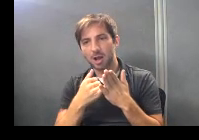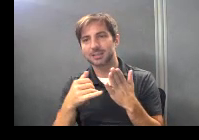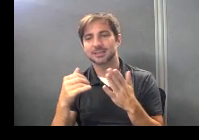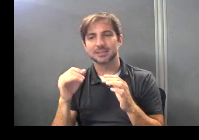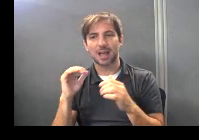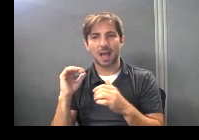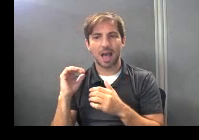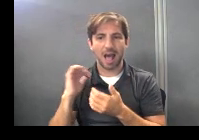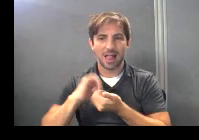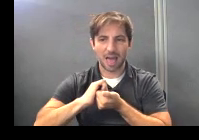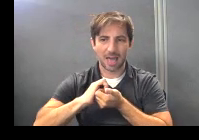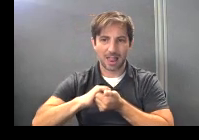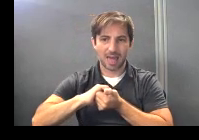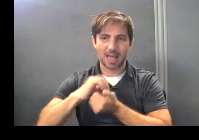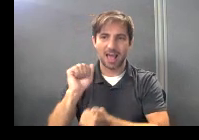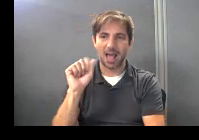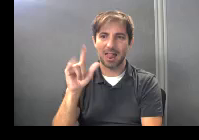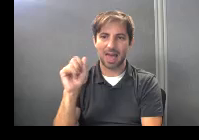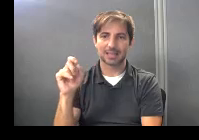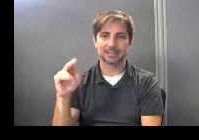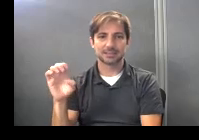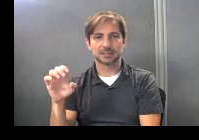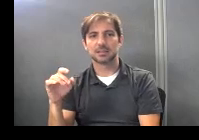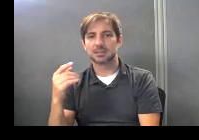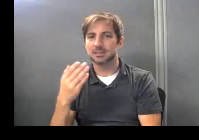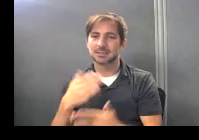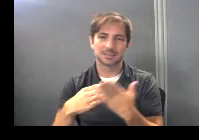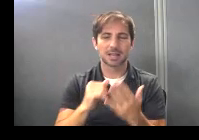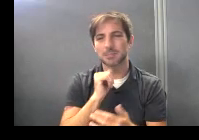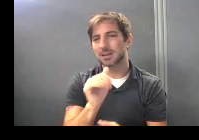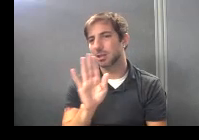DISABILITY ART ORGANIZATIONS. THESE ARE NOT IN THE AREA, BUT ARTS IN TEXAS,